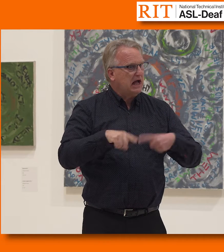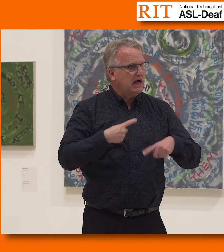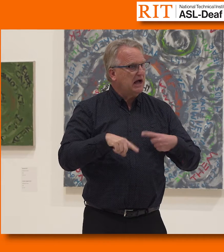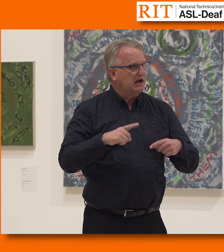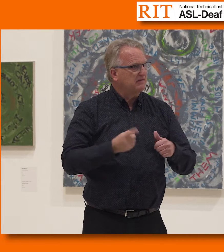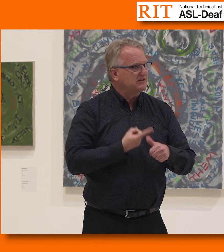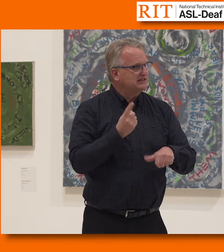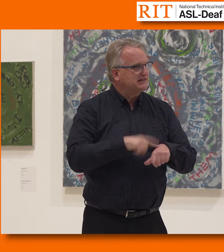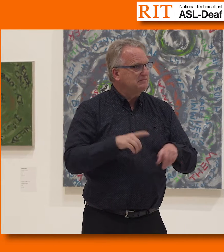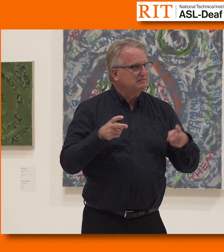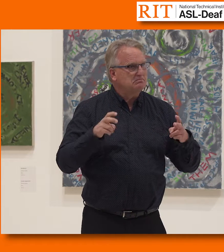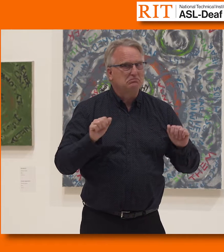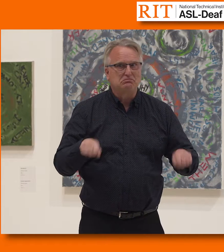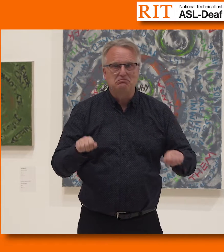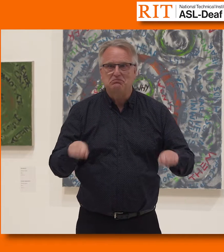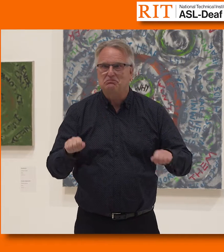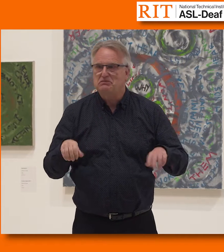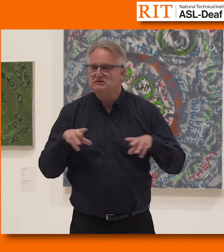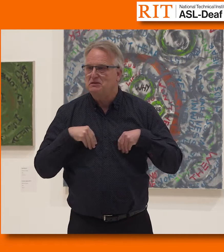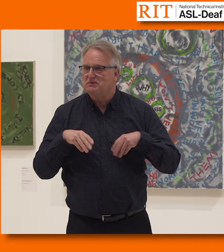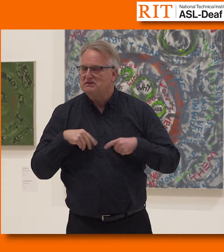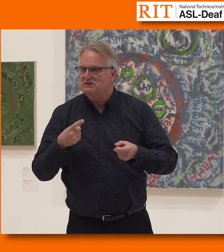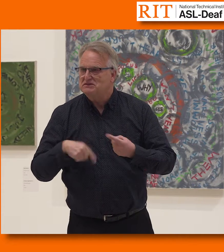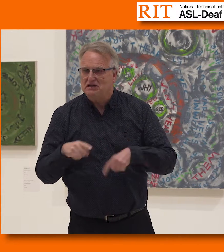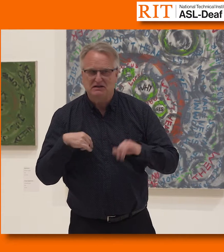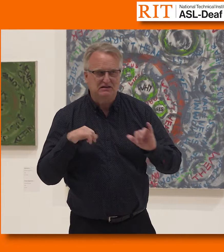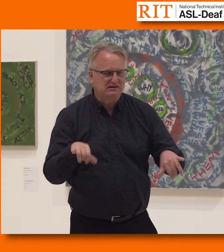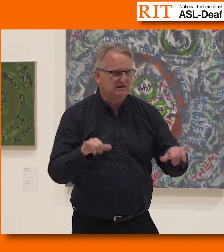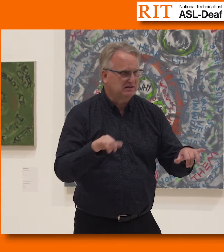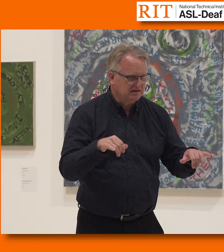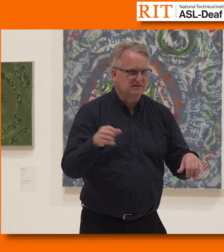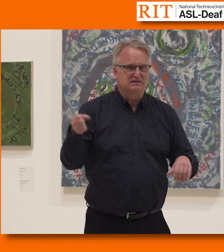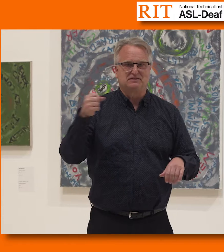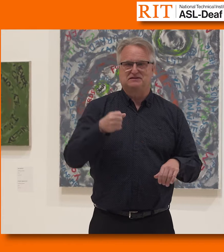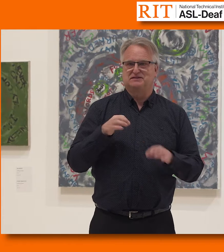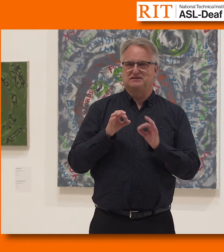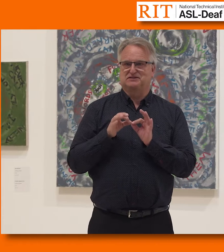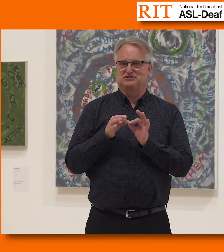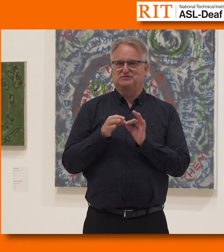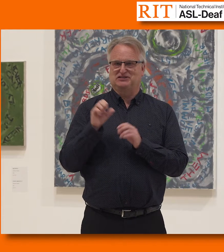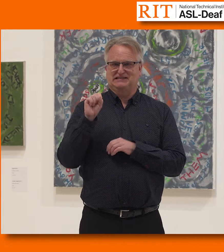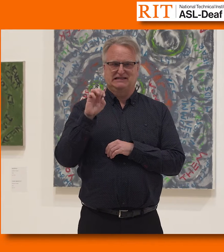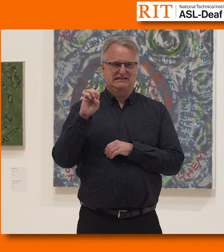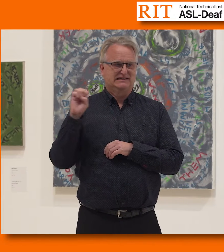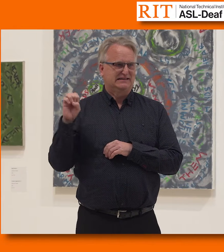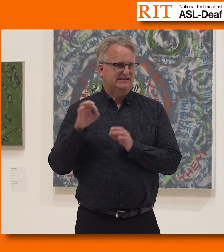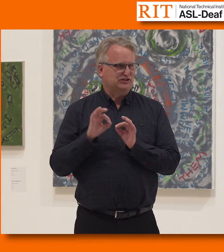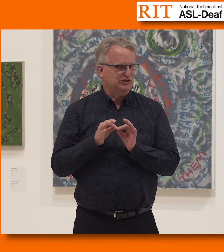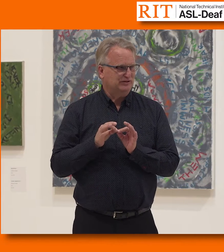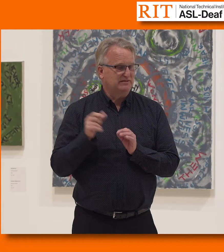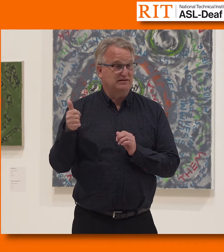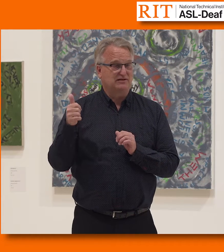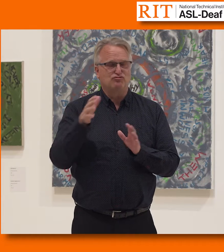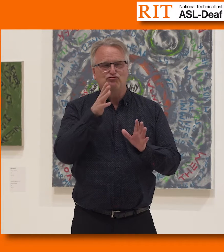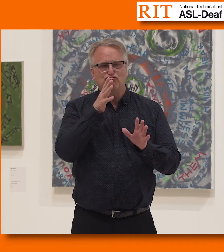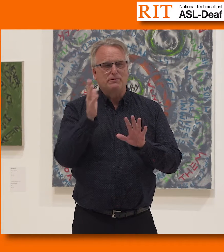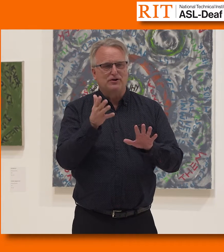Signing Exact English, SEE, and that was just an acceptable form of signing. So, that was a big step. But we had an interpreter